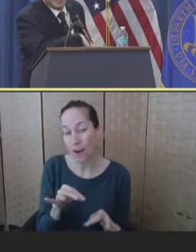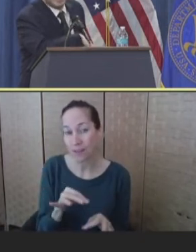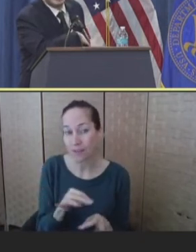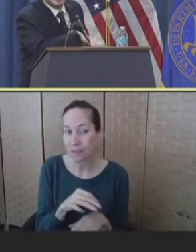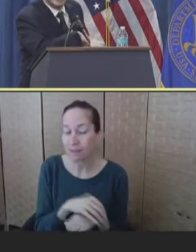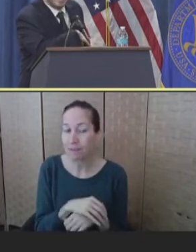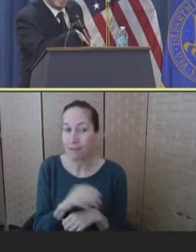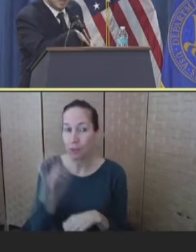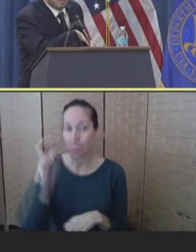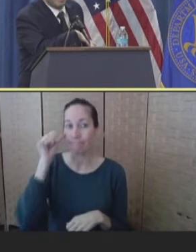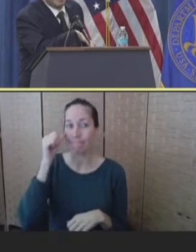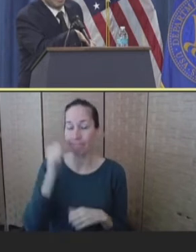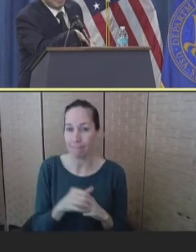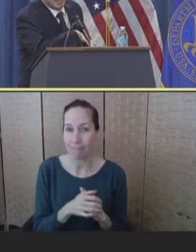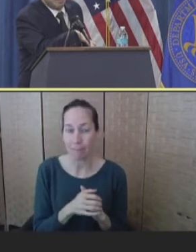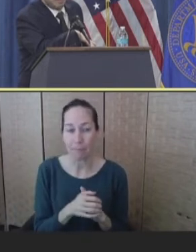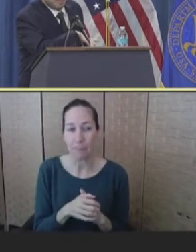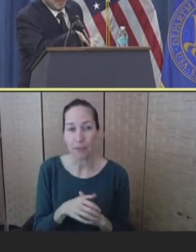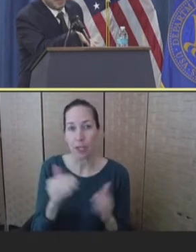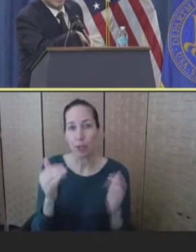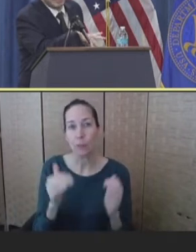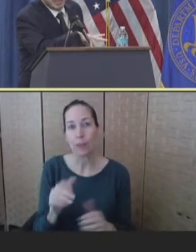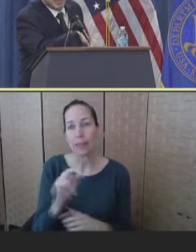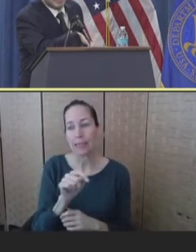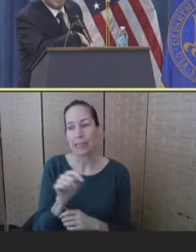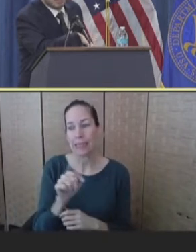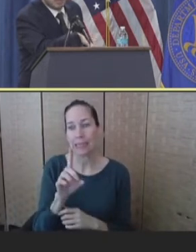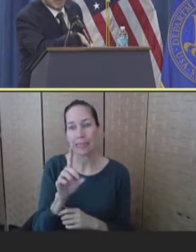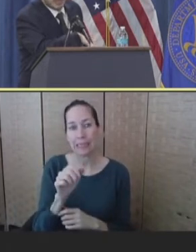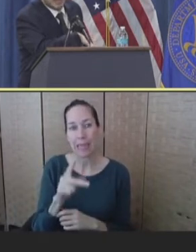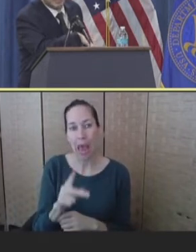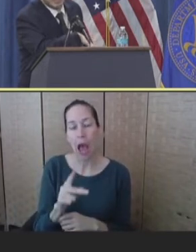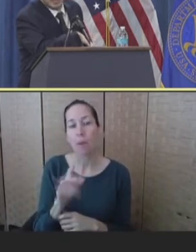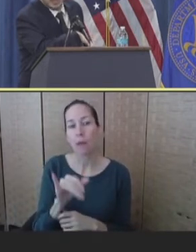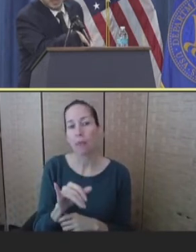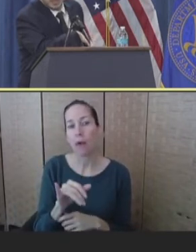Then Tdap is another one that we looked at. And this had a similar effect size.